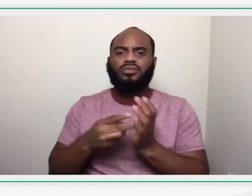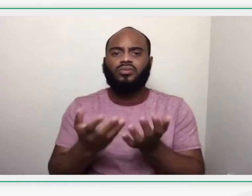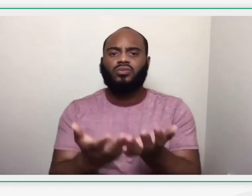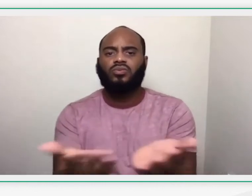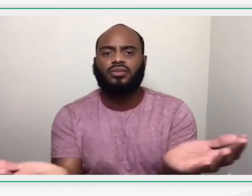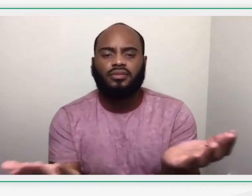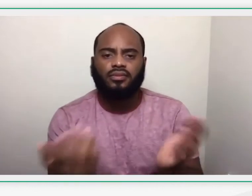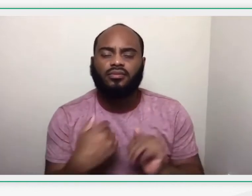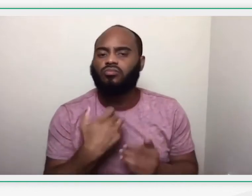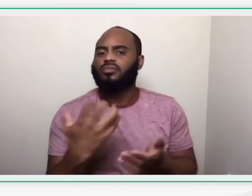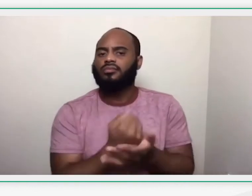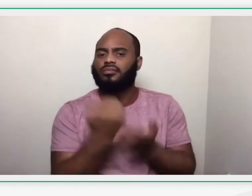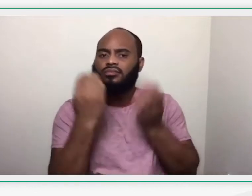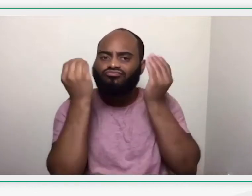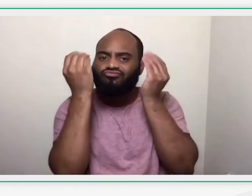Again, what does credit mean to you?